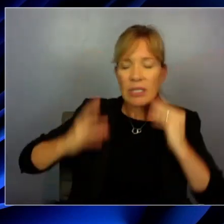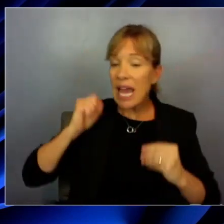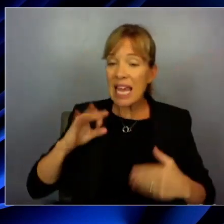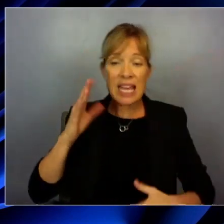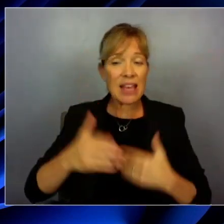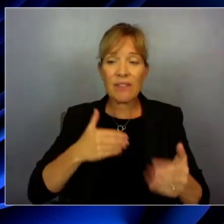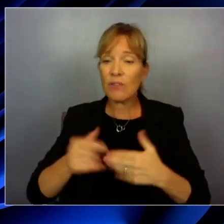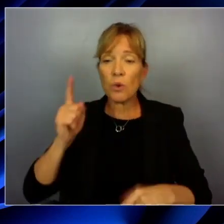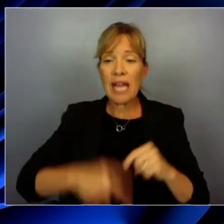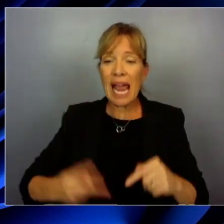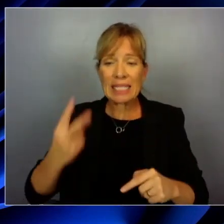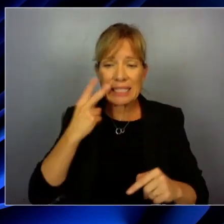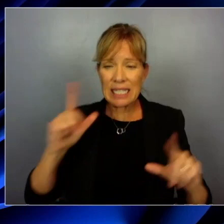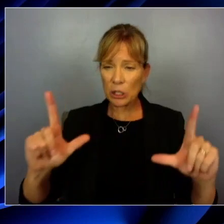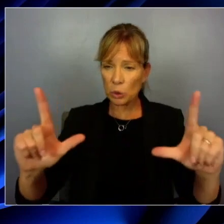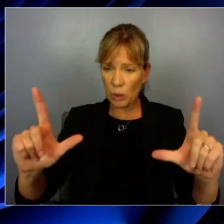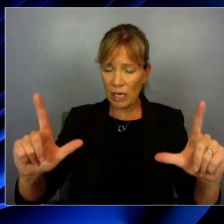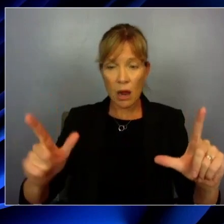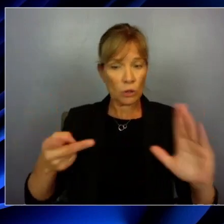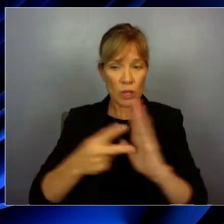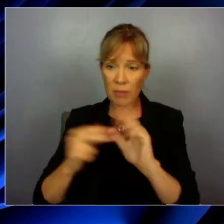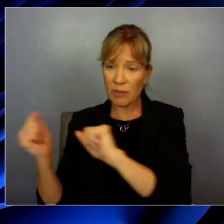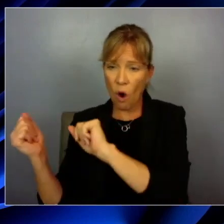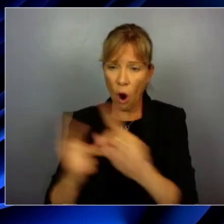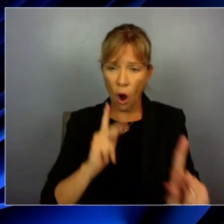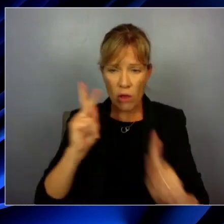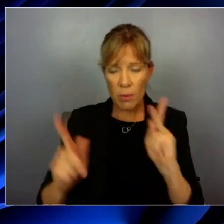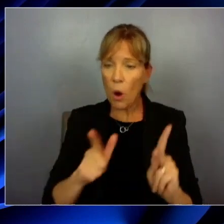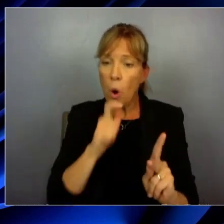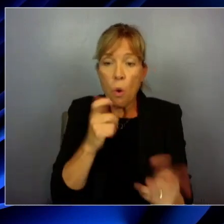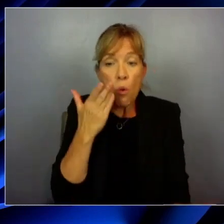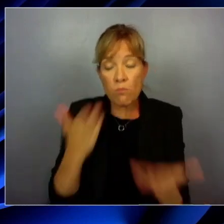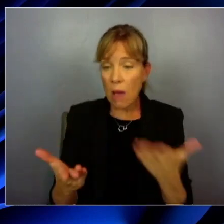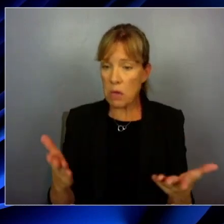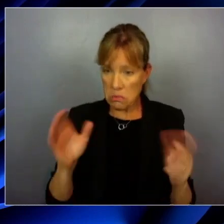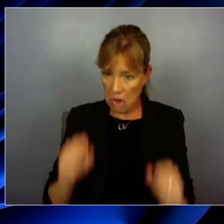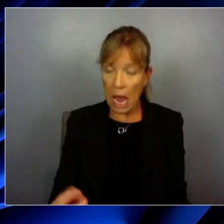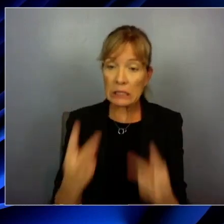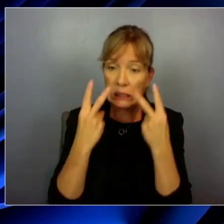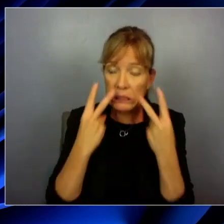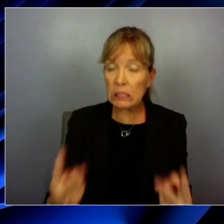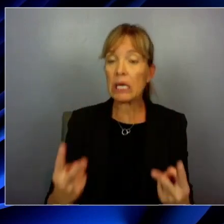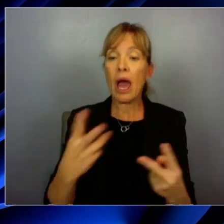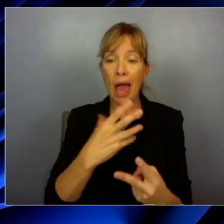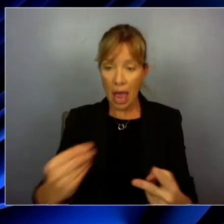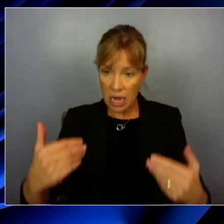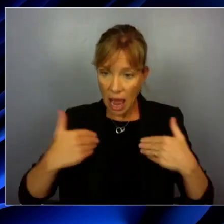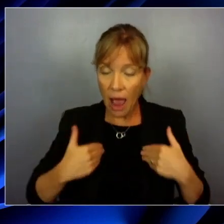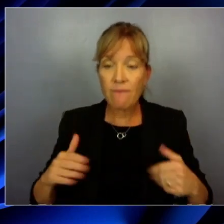and what that means for everybody else who maybe is fully sighted. And it has full hearing is they've